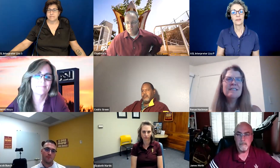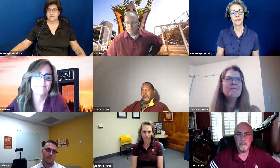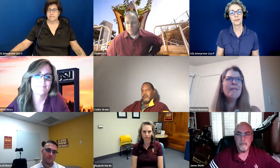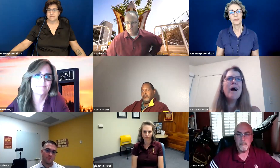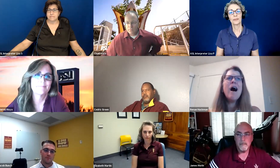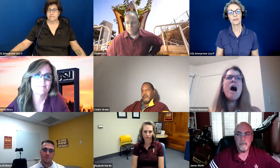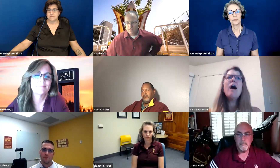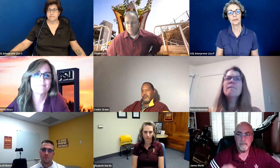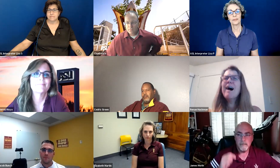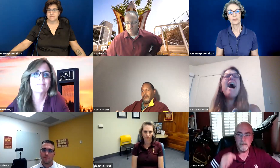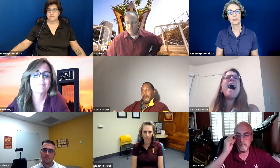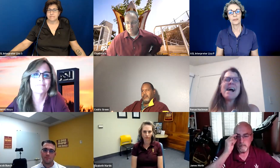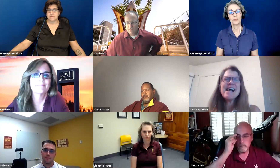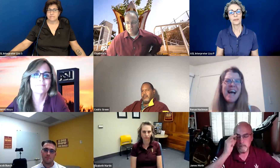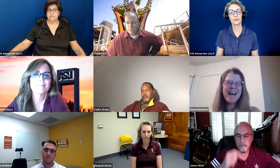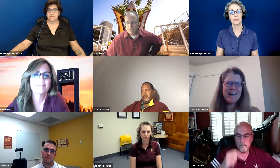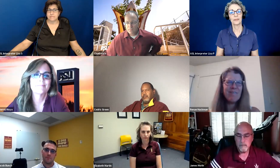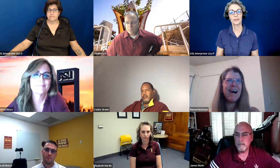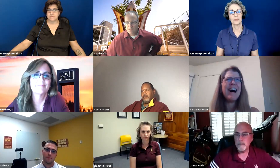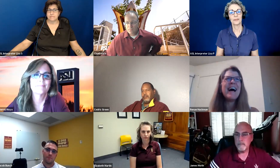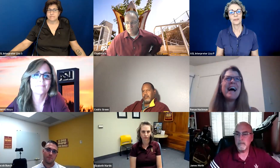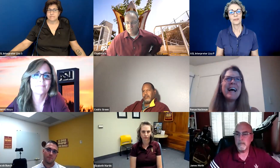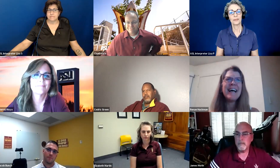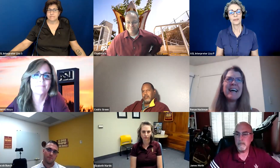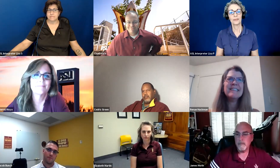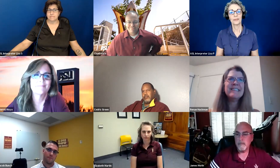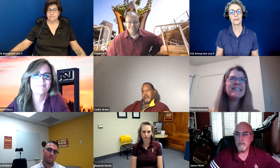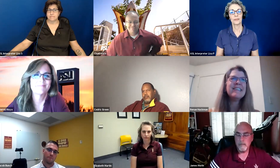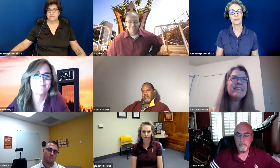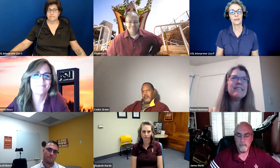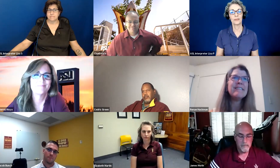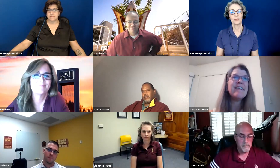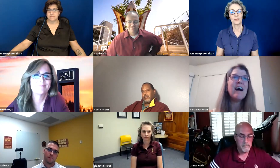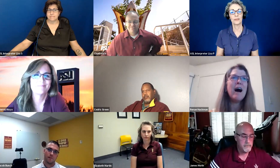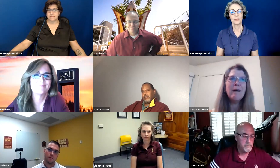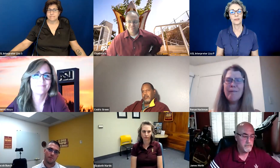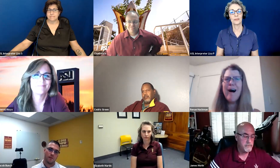And I'm a taking my Bachelor in (mumbles) study degree in...